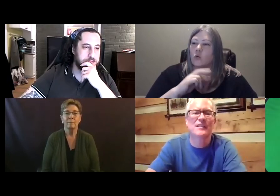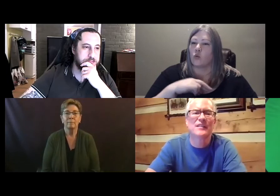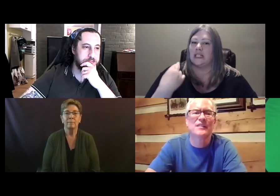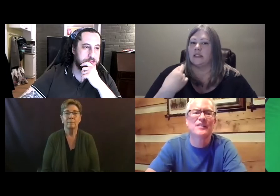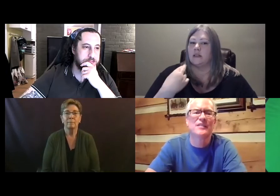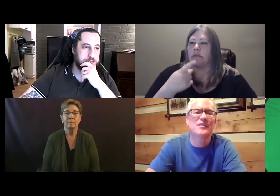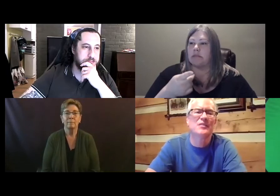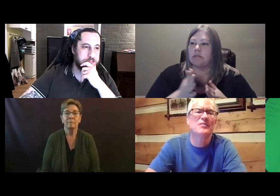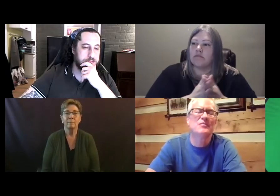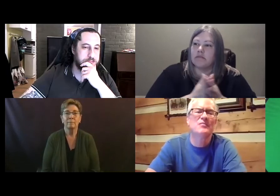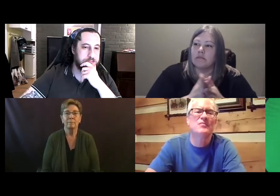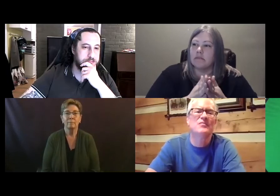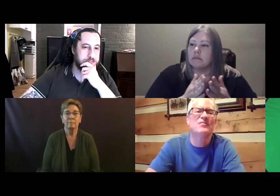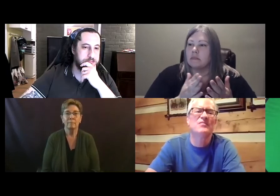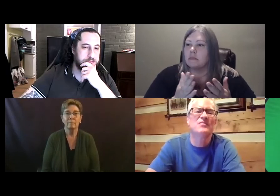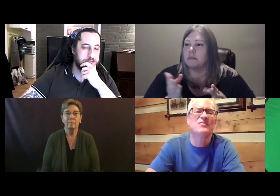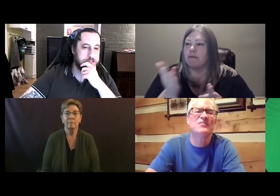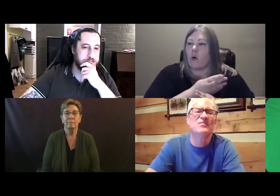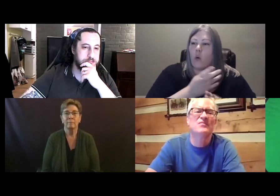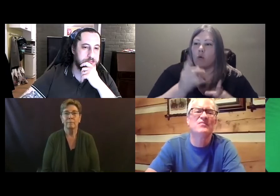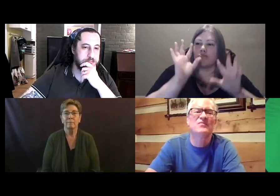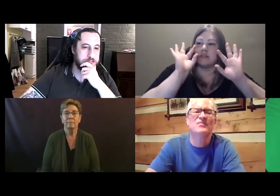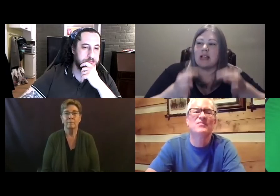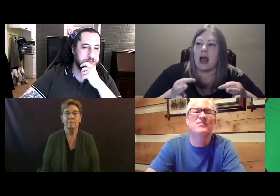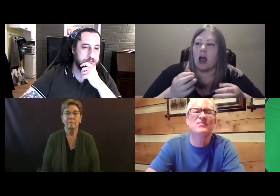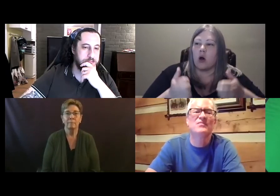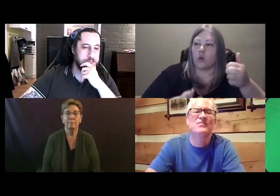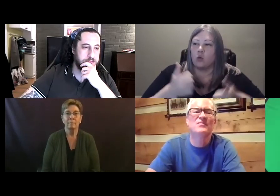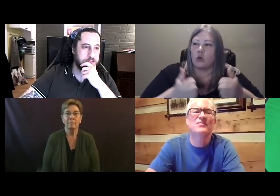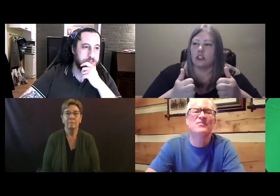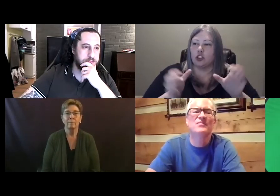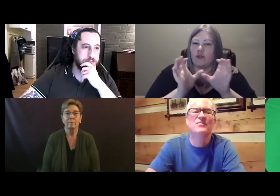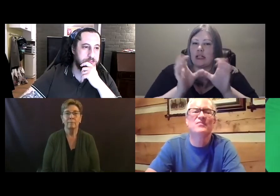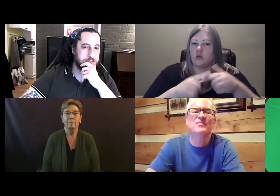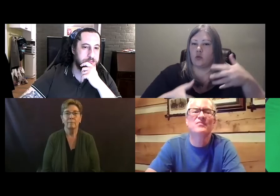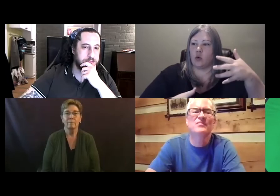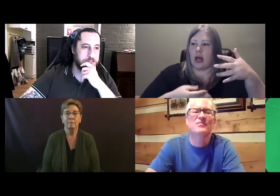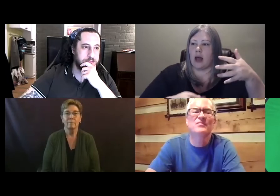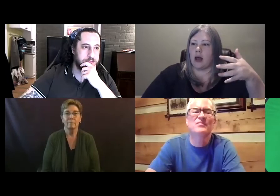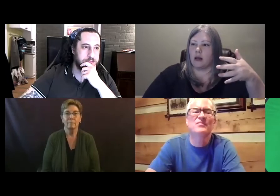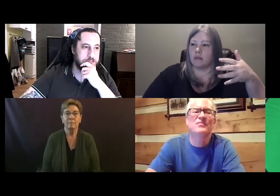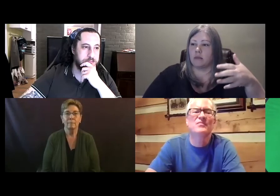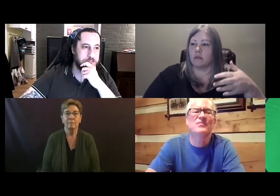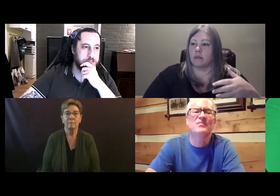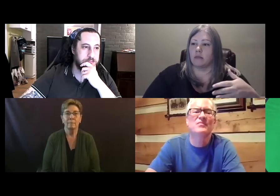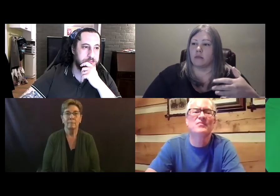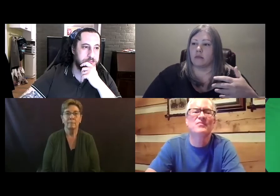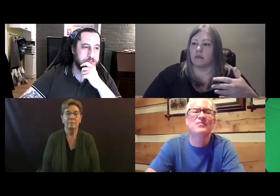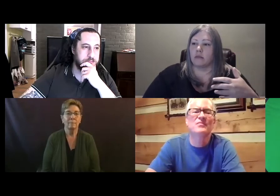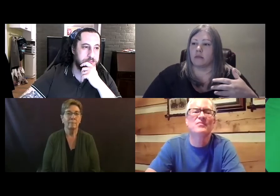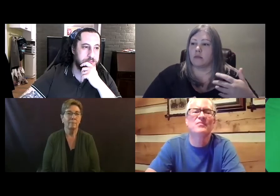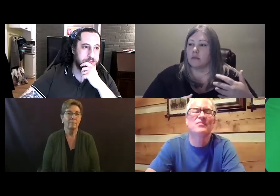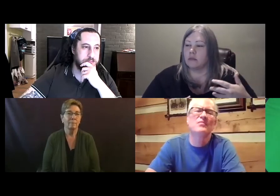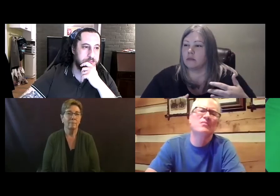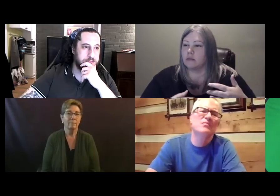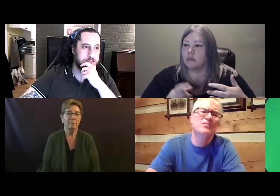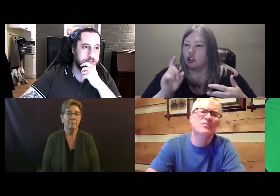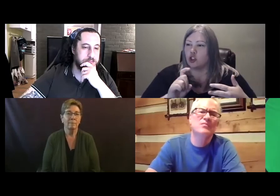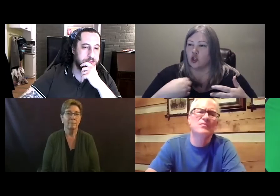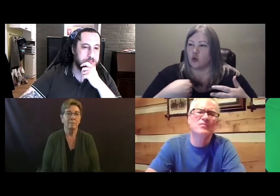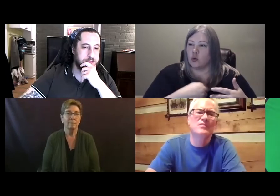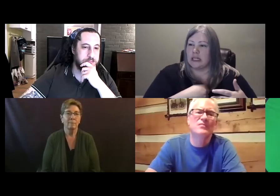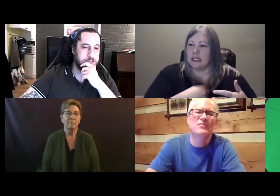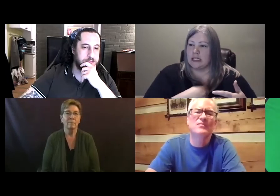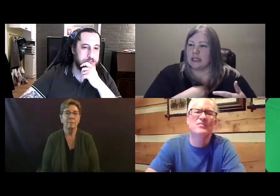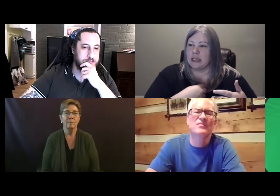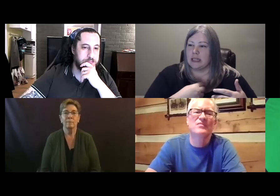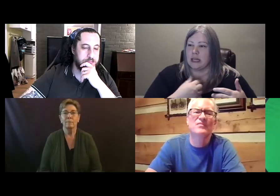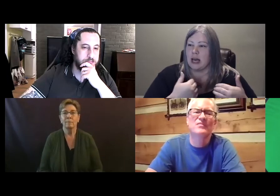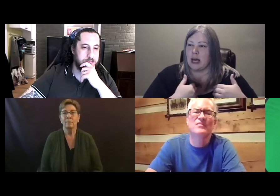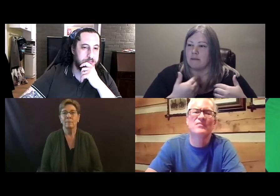What type of risk are you anticipating before making a decision as to which certification,